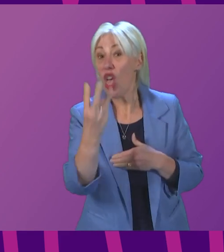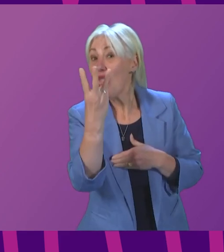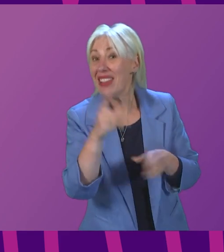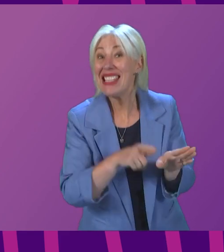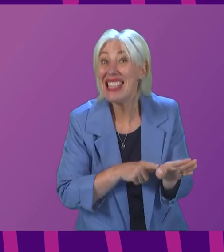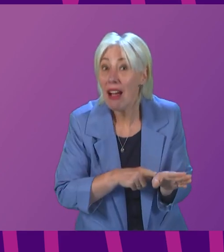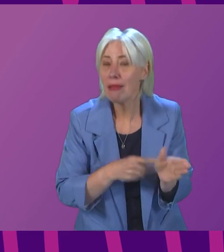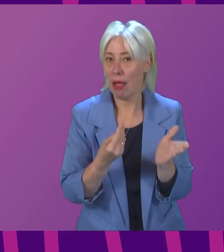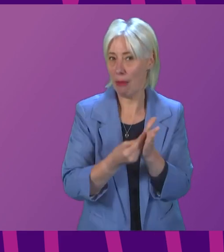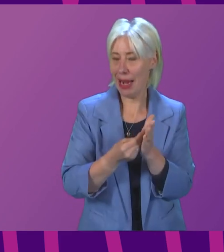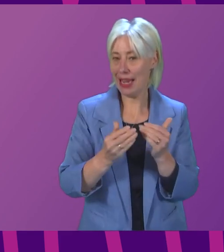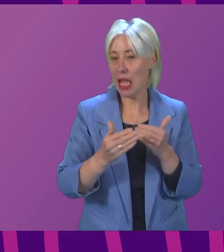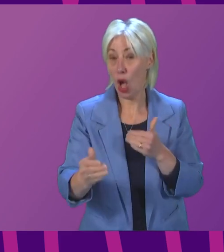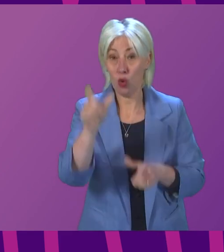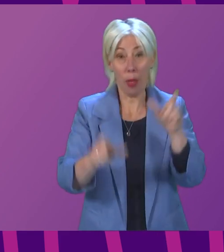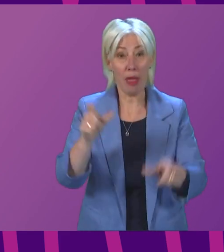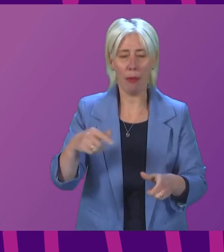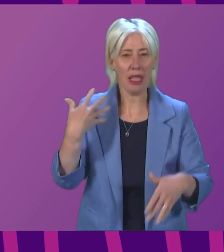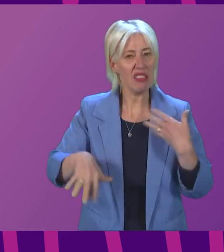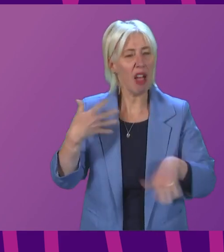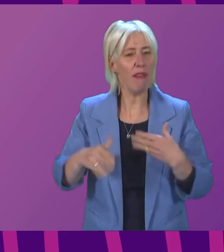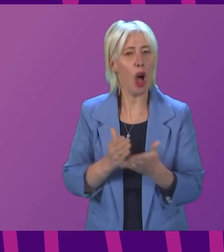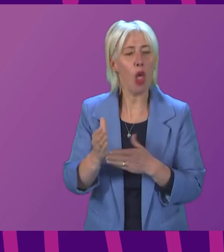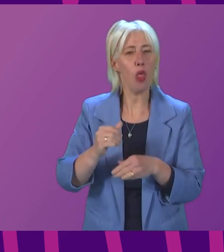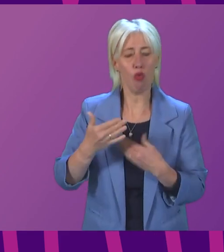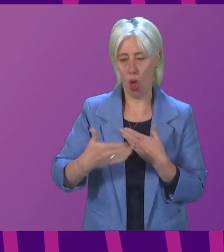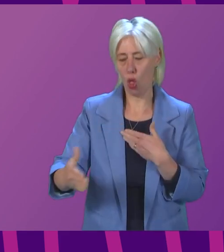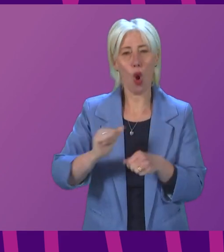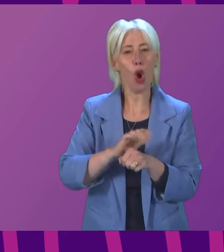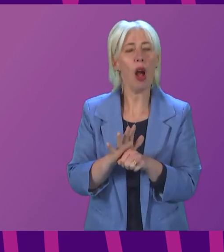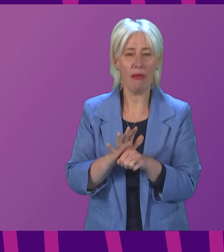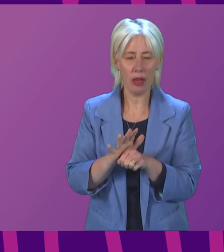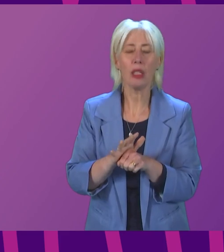The number of people suffering from long Covid has been estimated by the Office for National